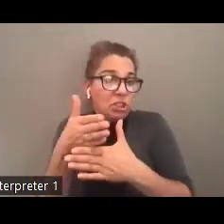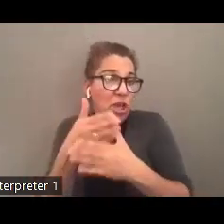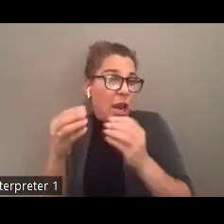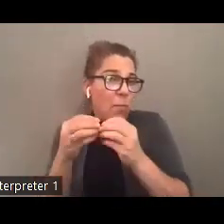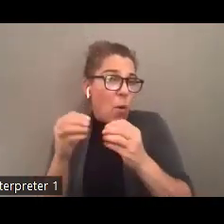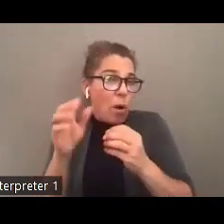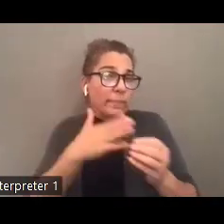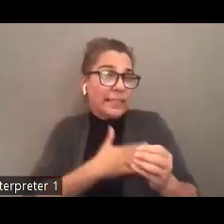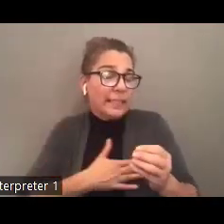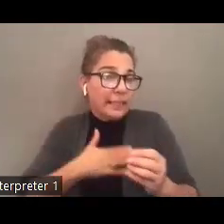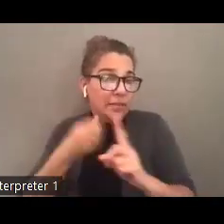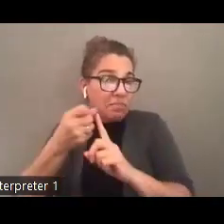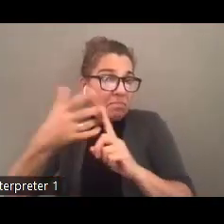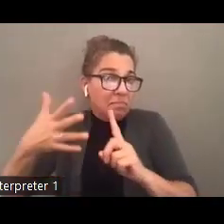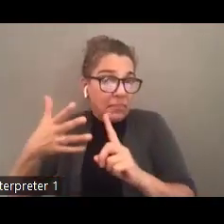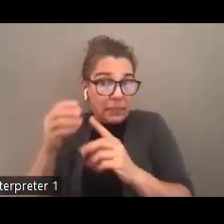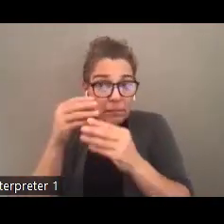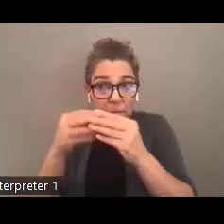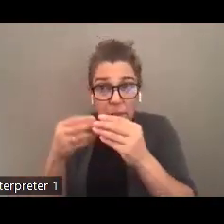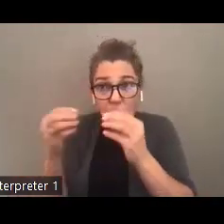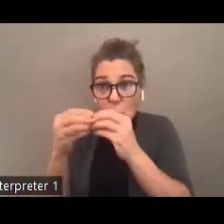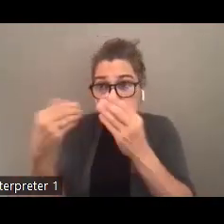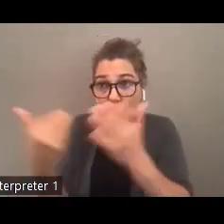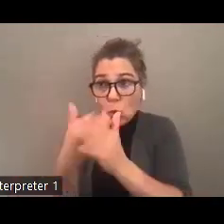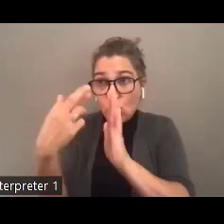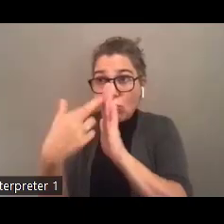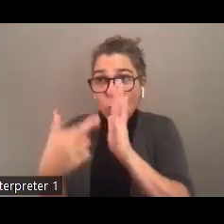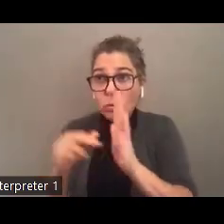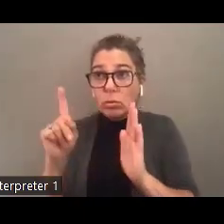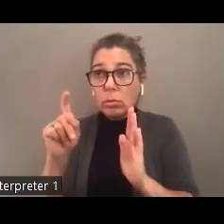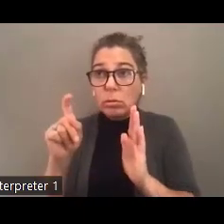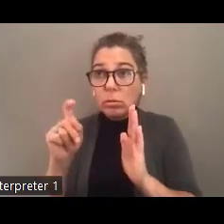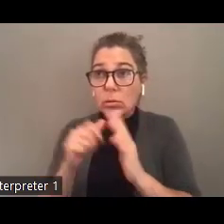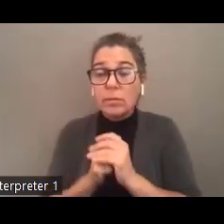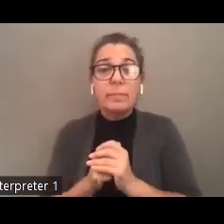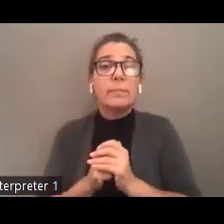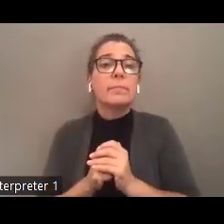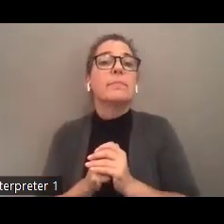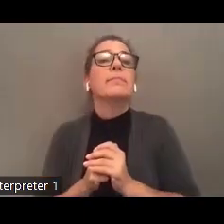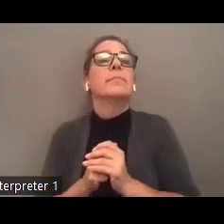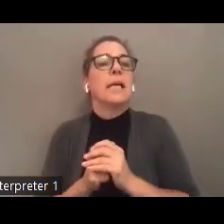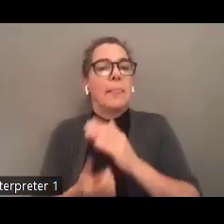and is it introducing any new rules? Taunton Paine: So the supplemental information